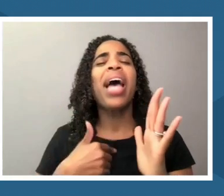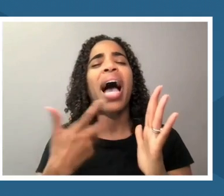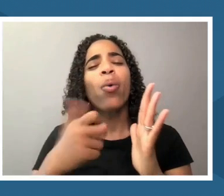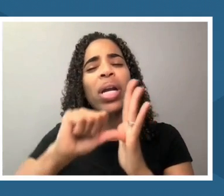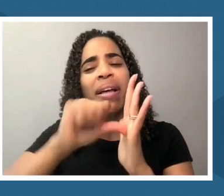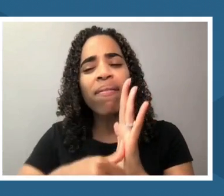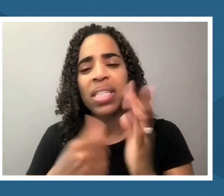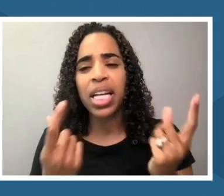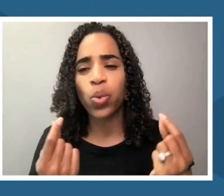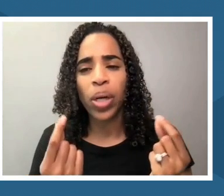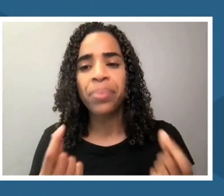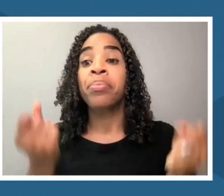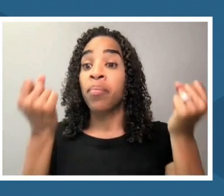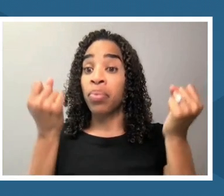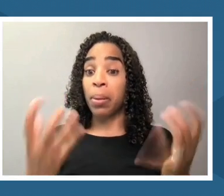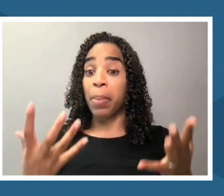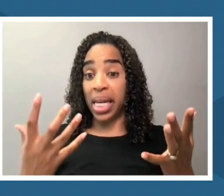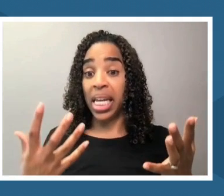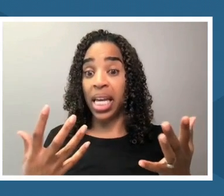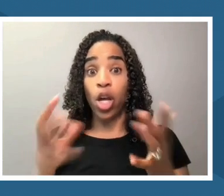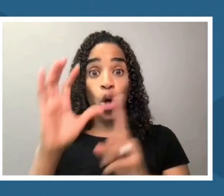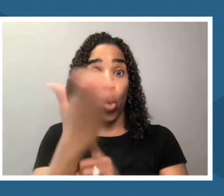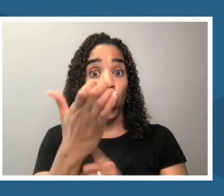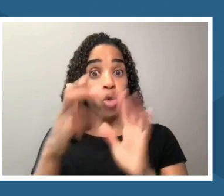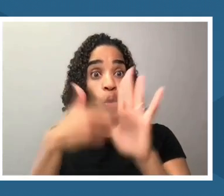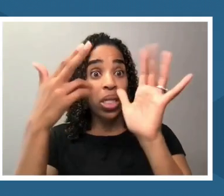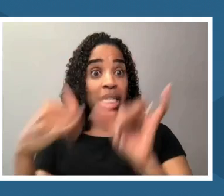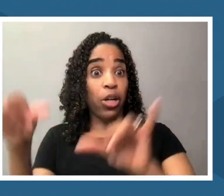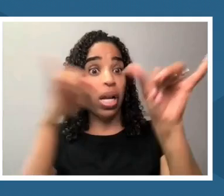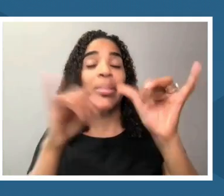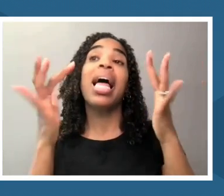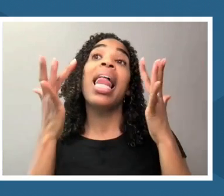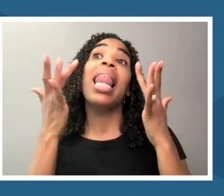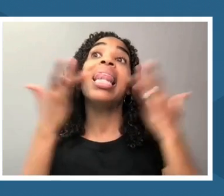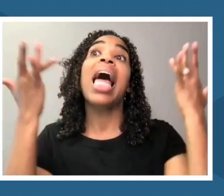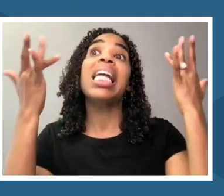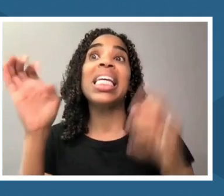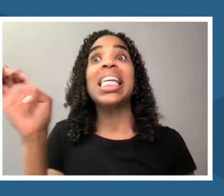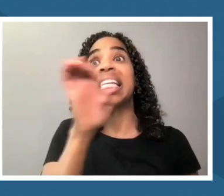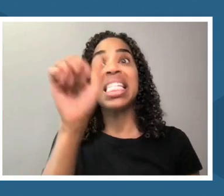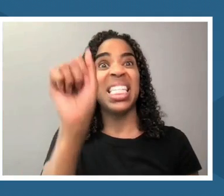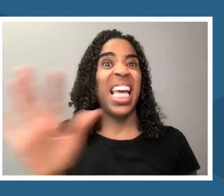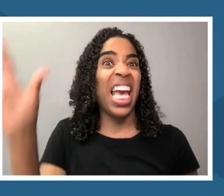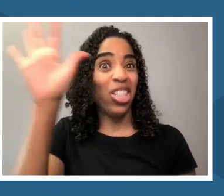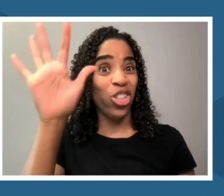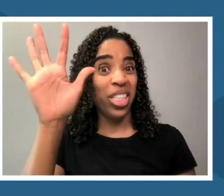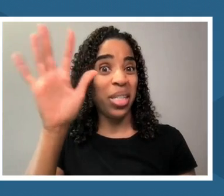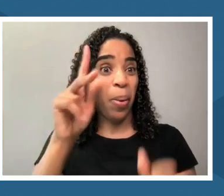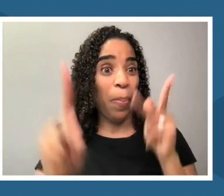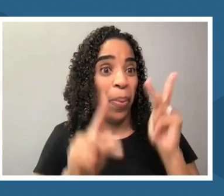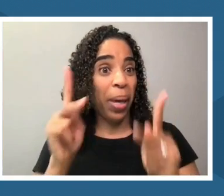lot of these cultural stereotypes of light-skinned east asian people are not